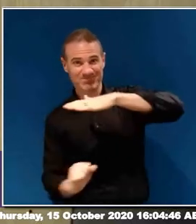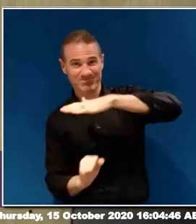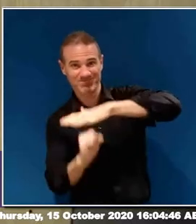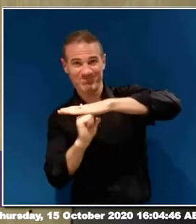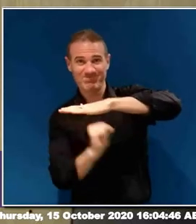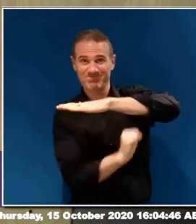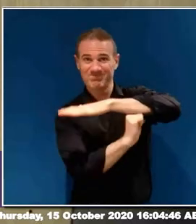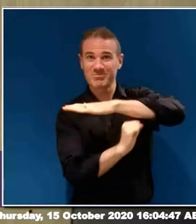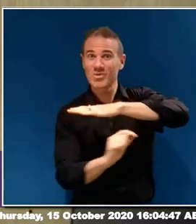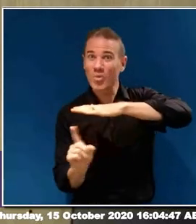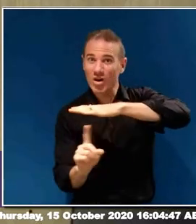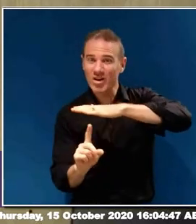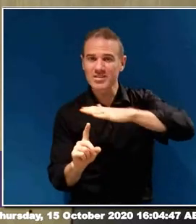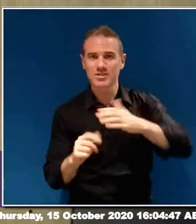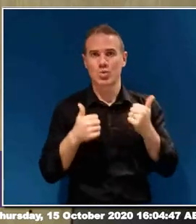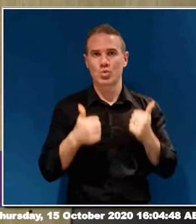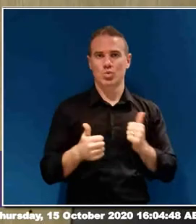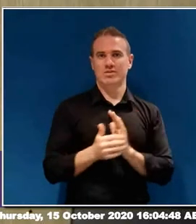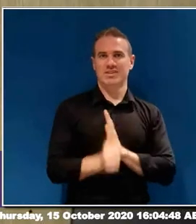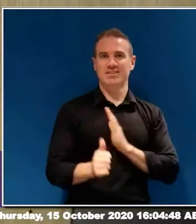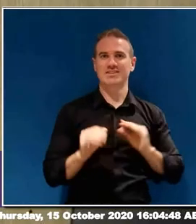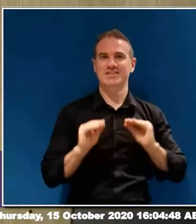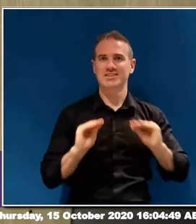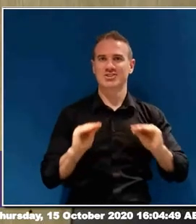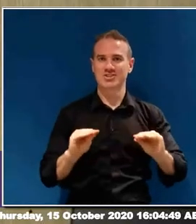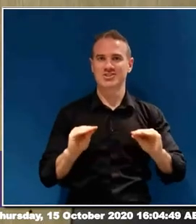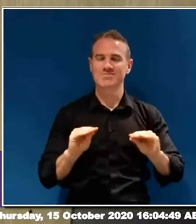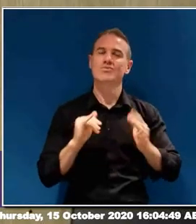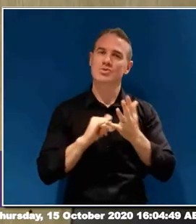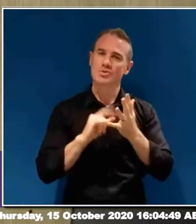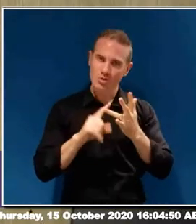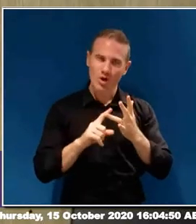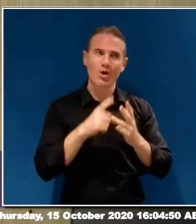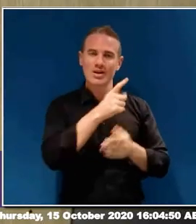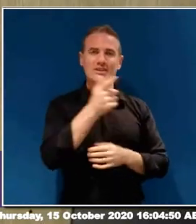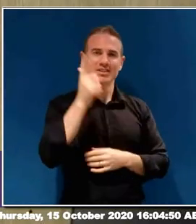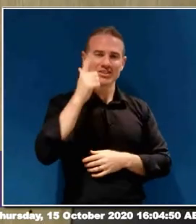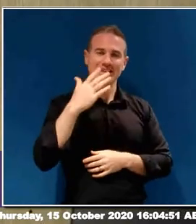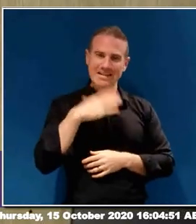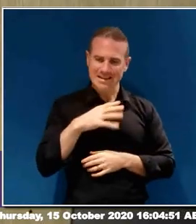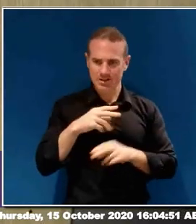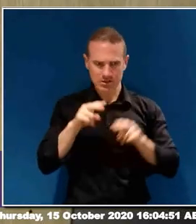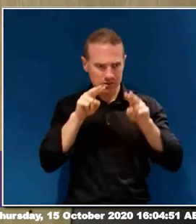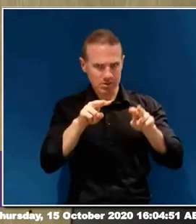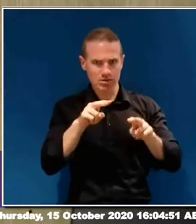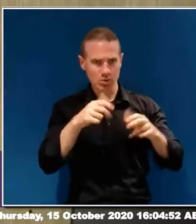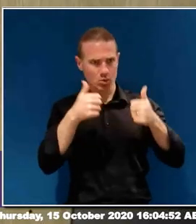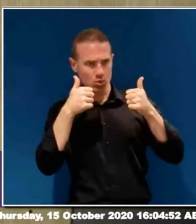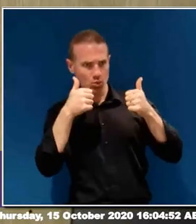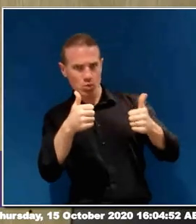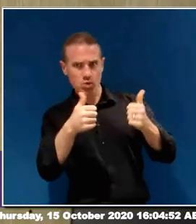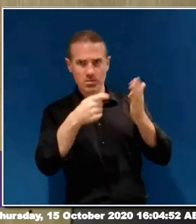to be paying attention to social emotional wellbeing, and you need to be paying attention to behaviour.